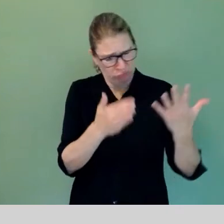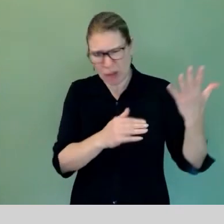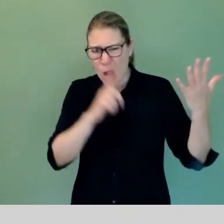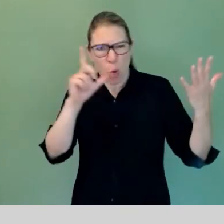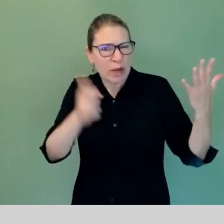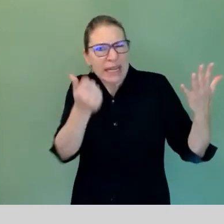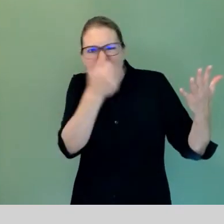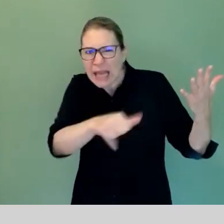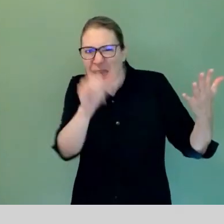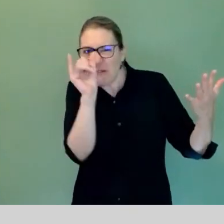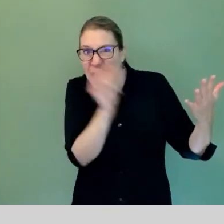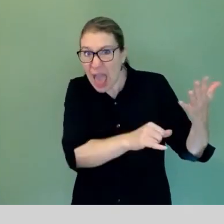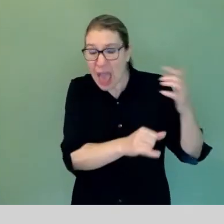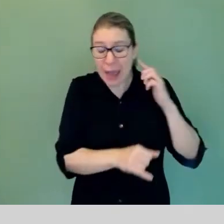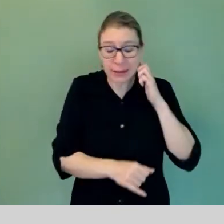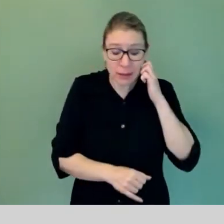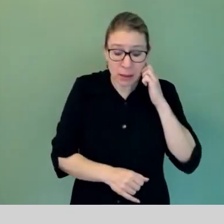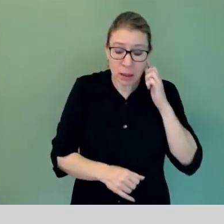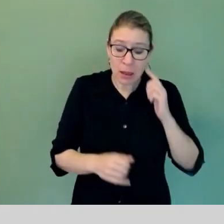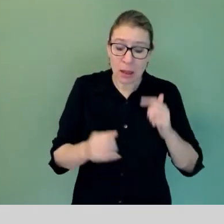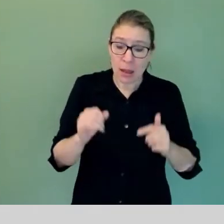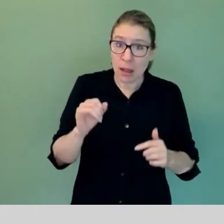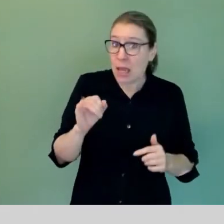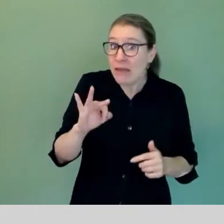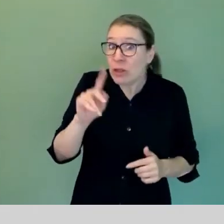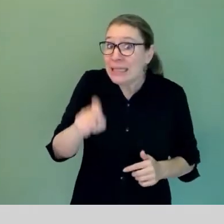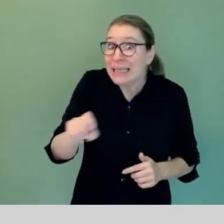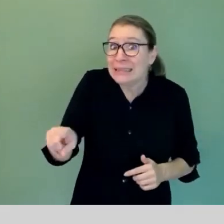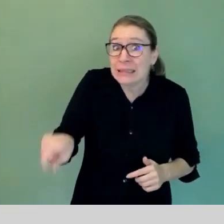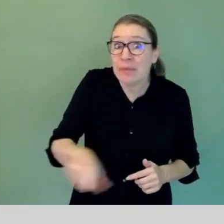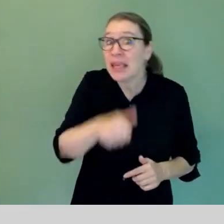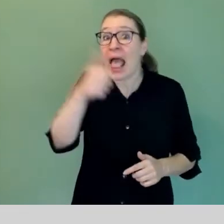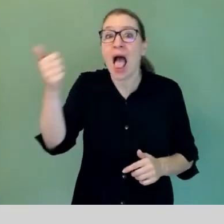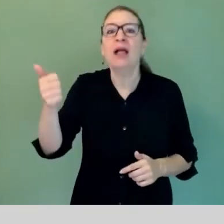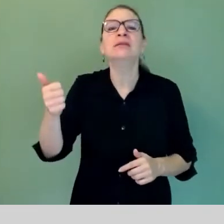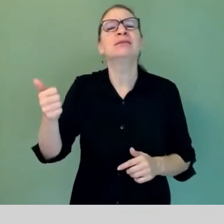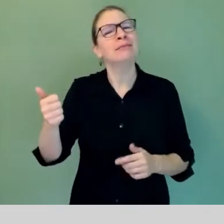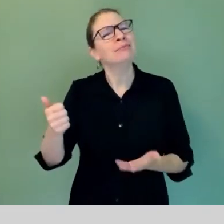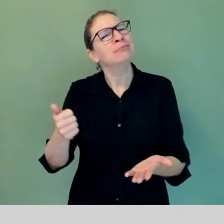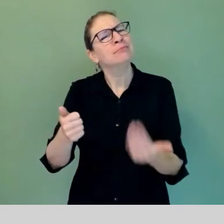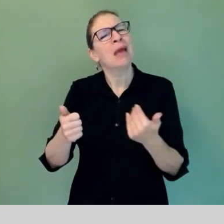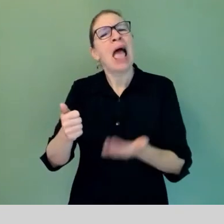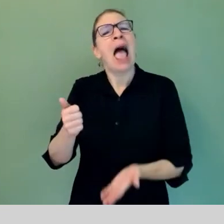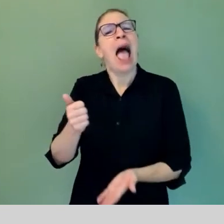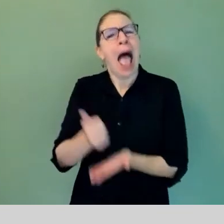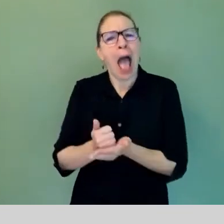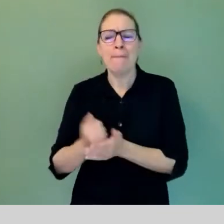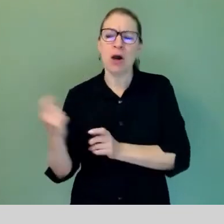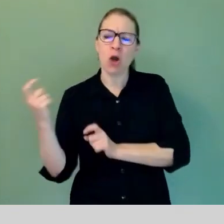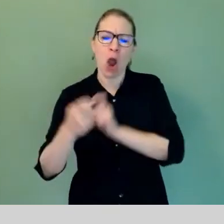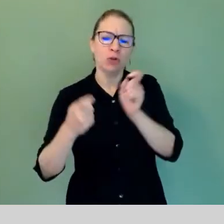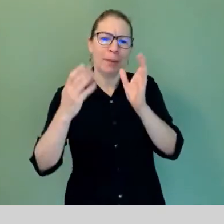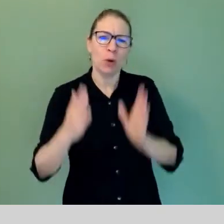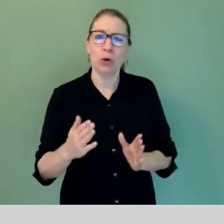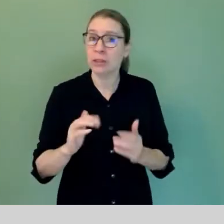If none of them suit your need, if there's anything else, you know, please help out the contributors of this library